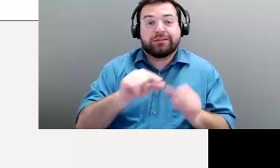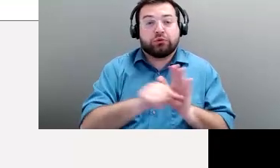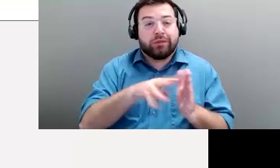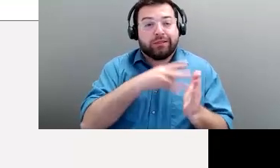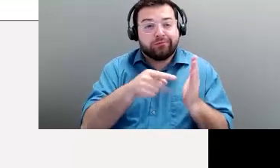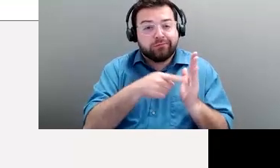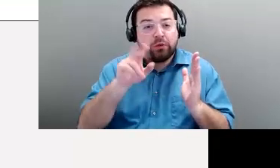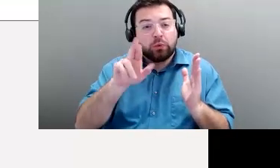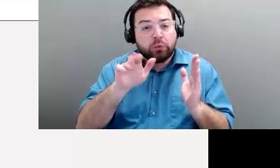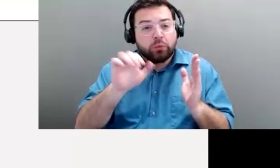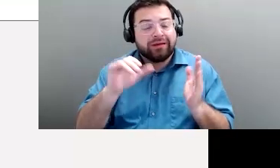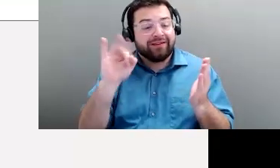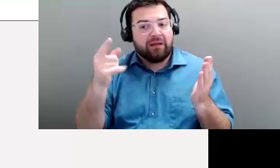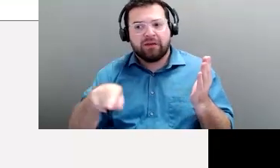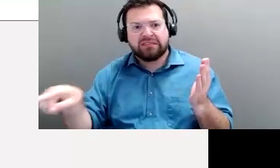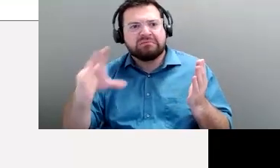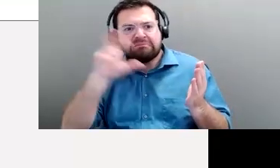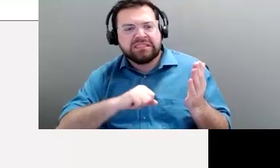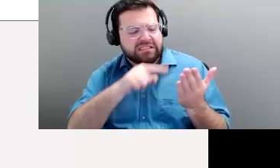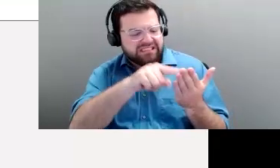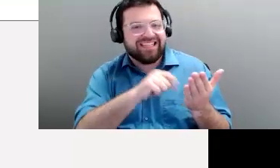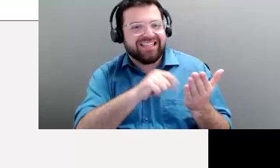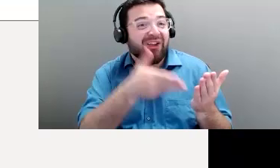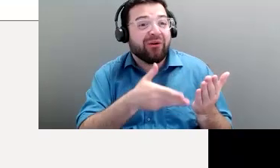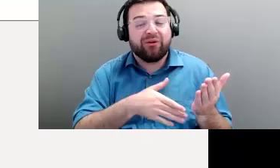or they don't get the full ratings for specific criteria,